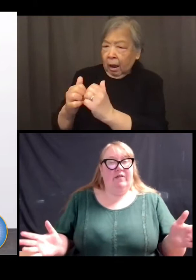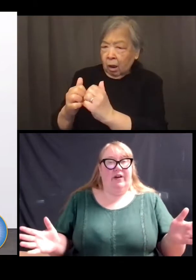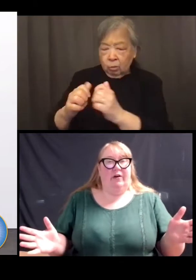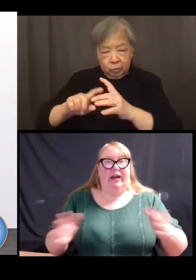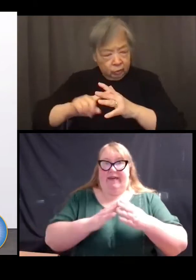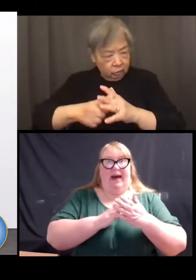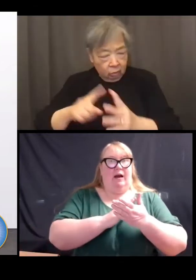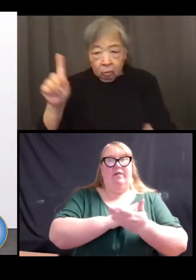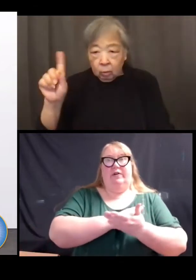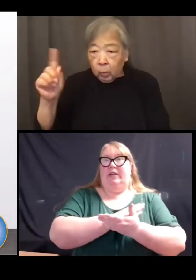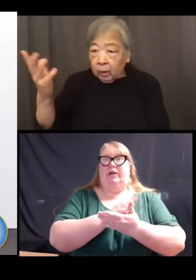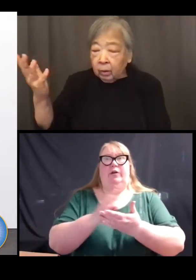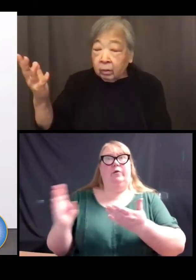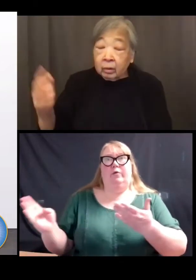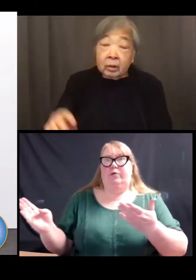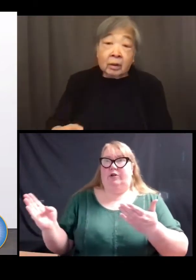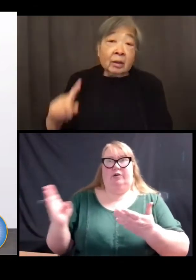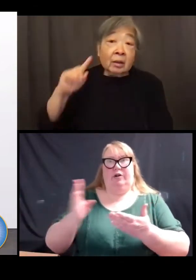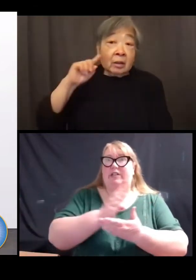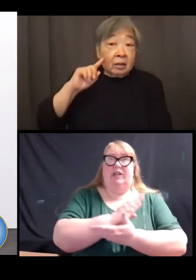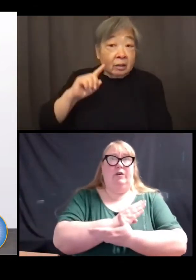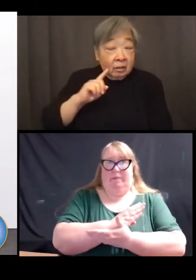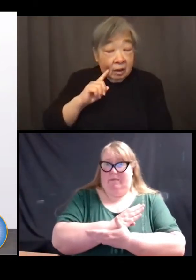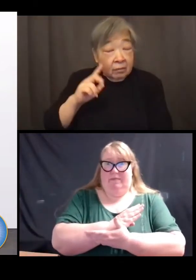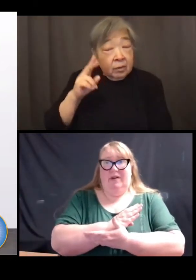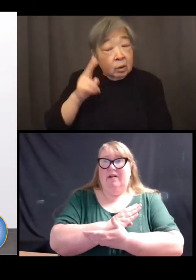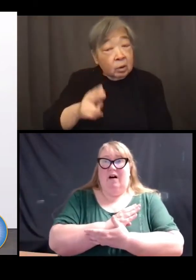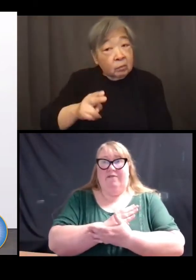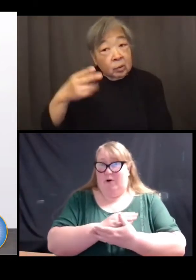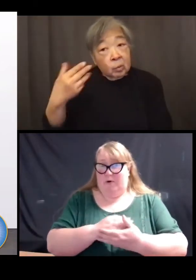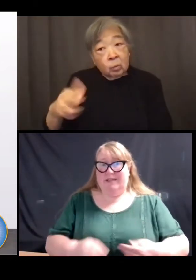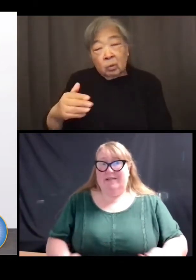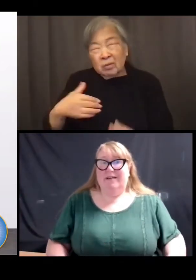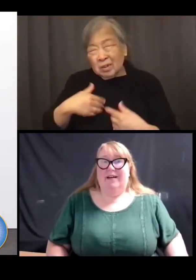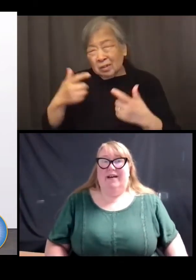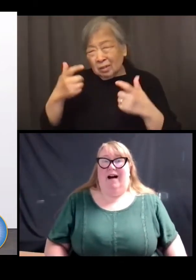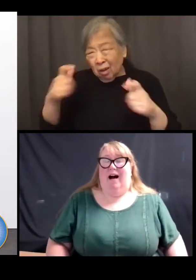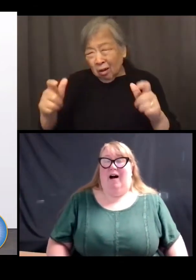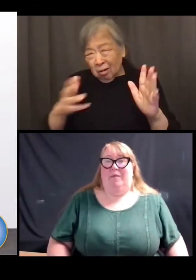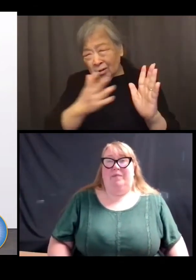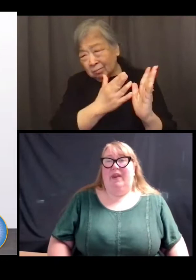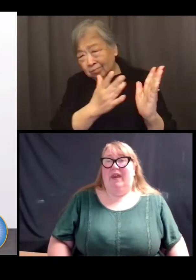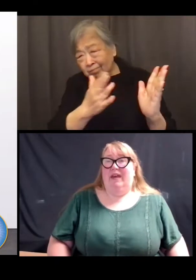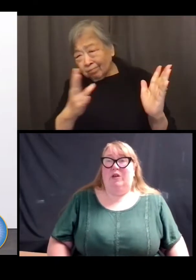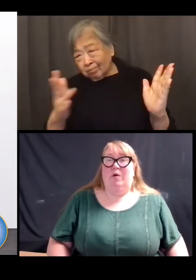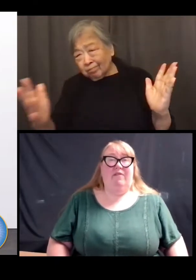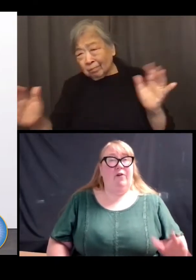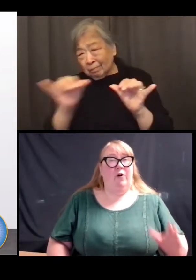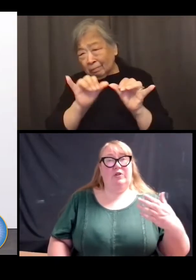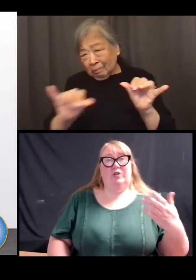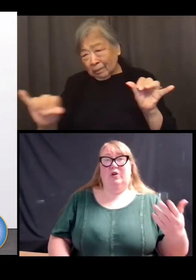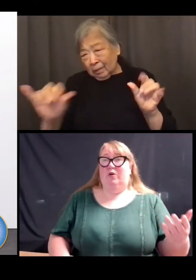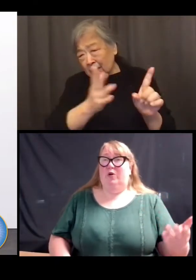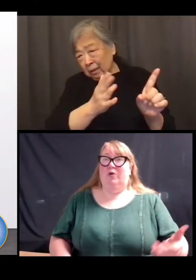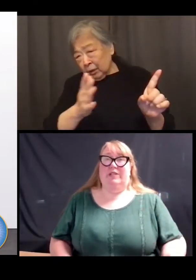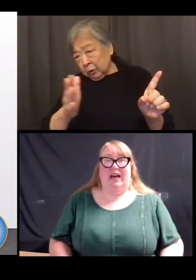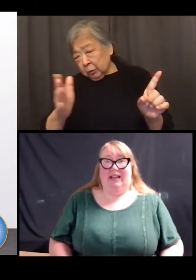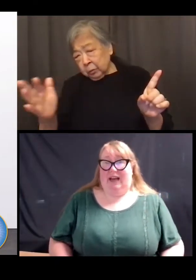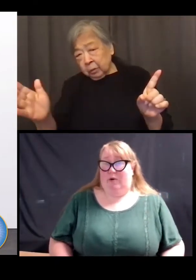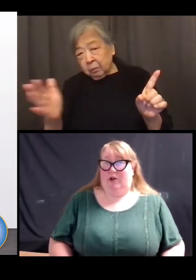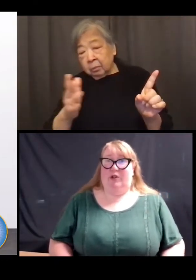of hearing that covers a huge continuum of folks, you have folks who use sign language,